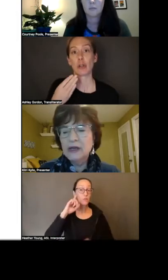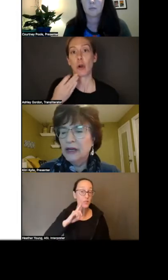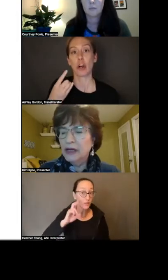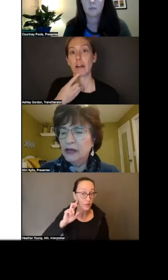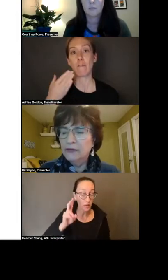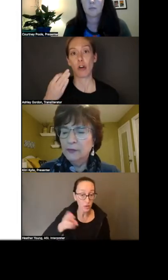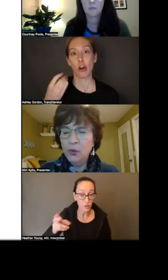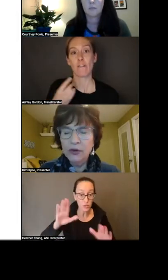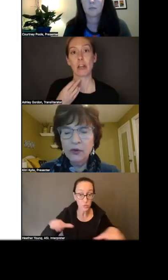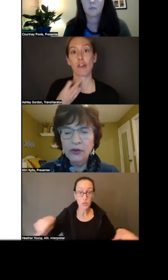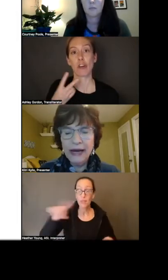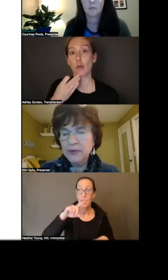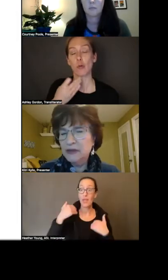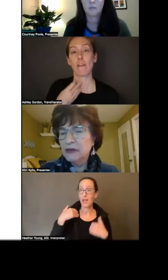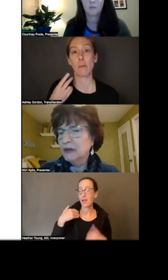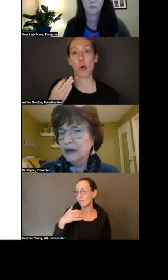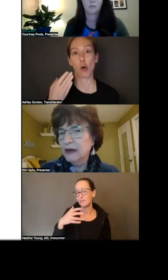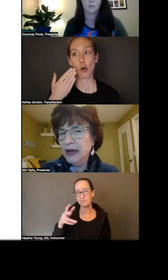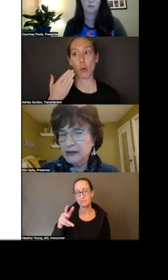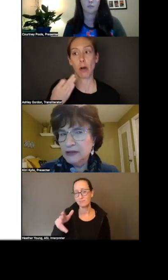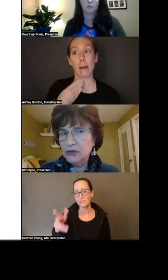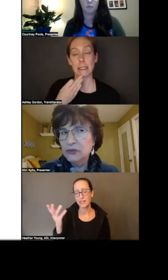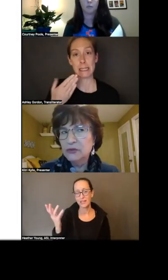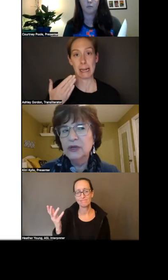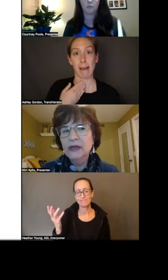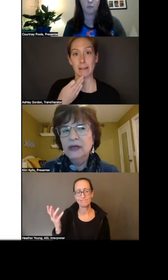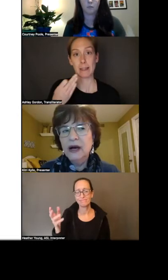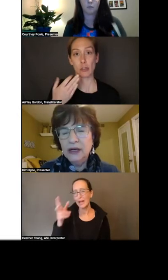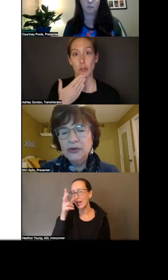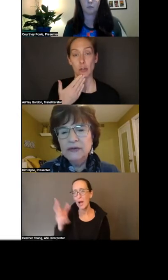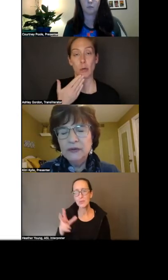that have poor or absent access to auditory information,